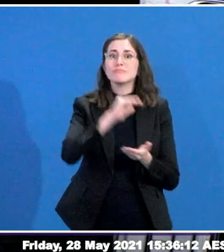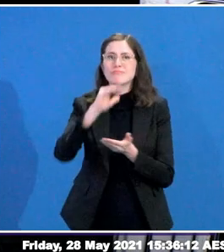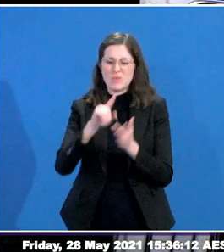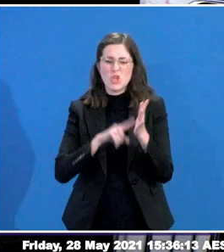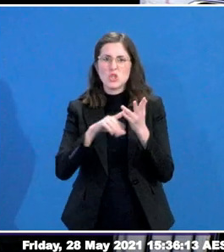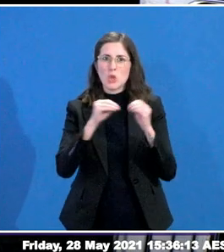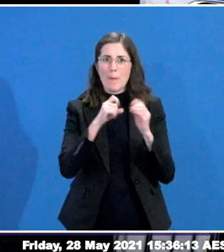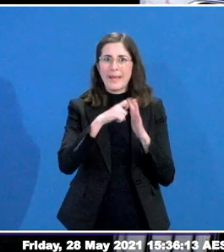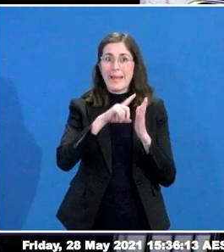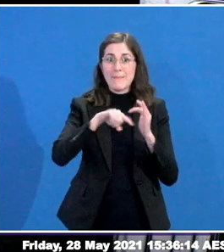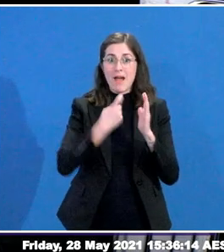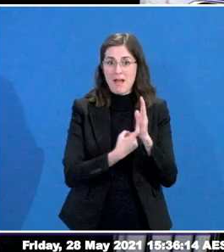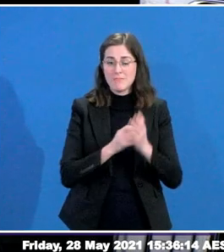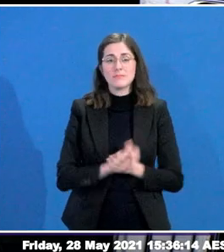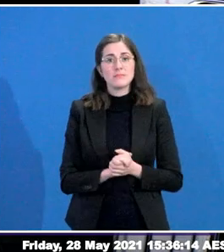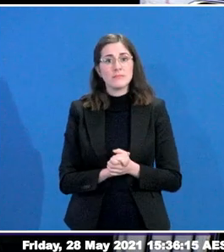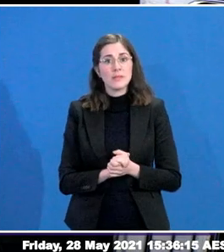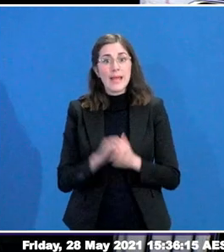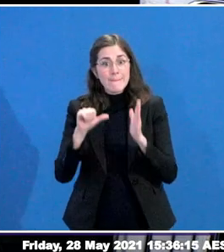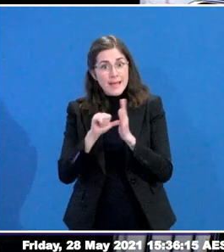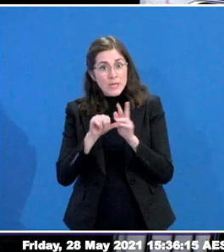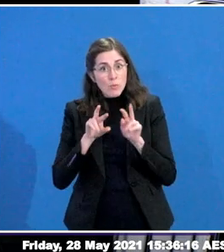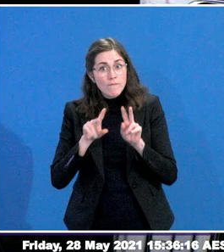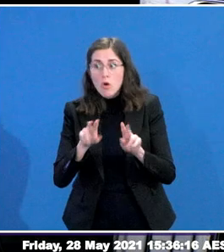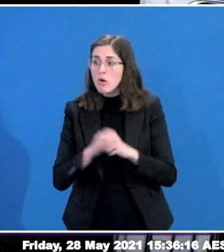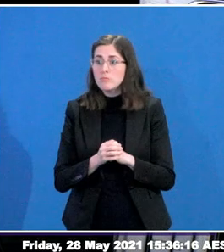These funds were provided for the purpose of enabling Sunnyfield to support and